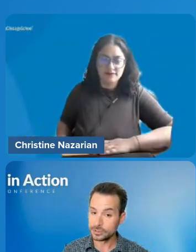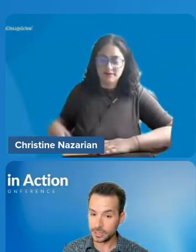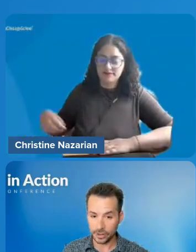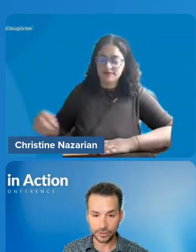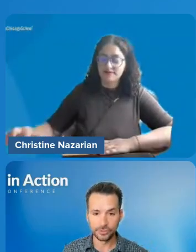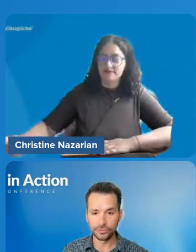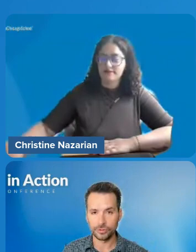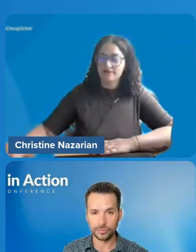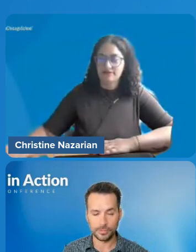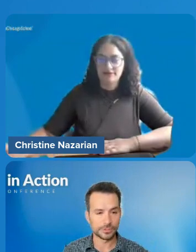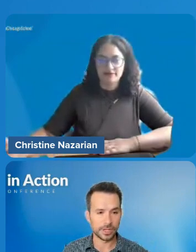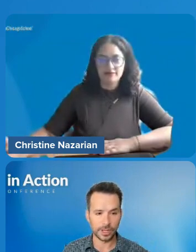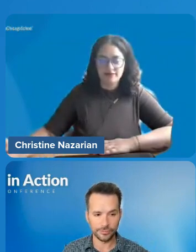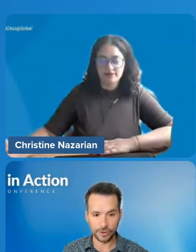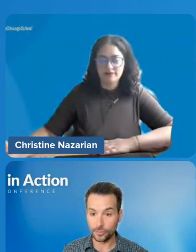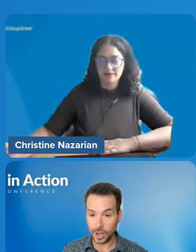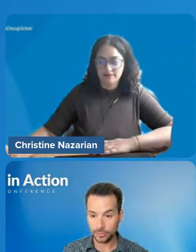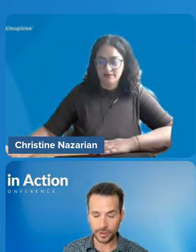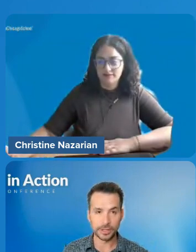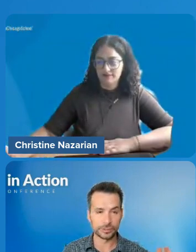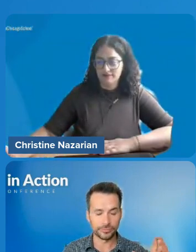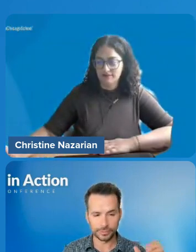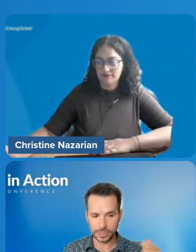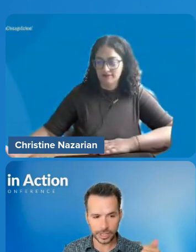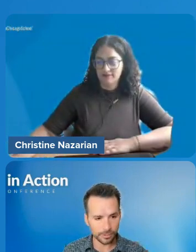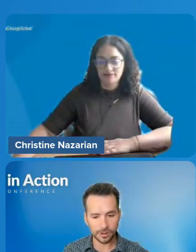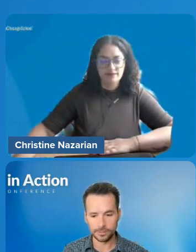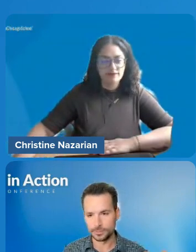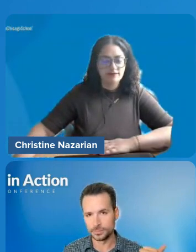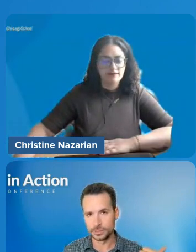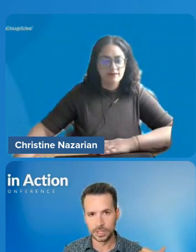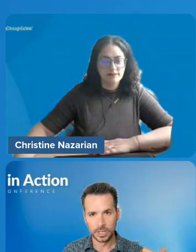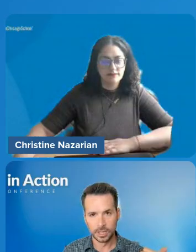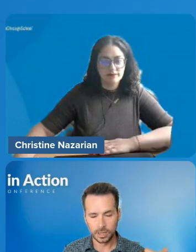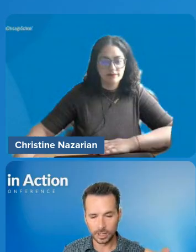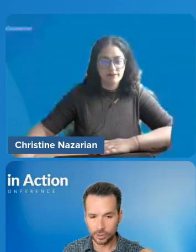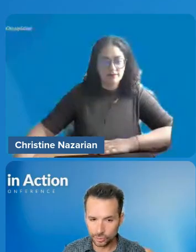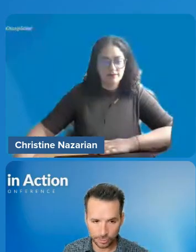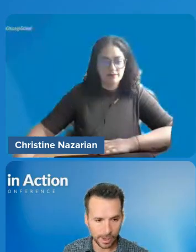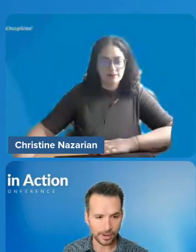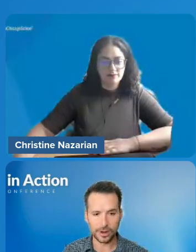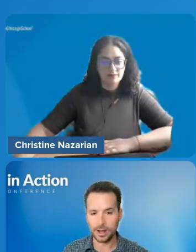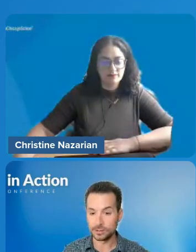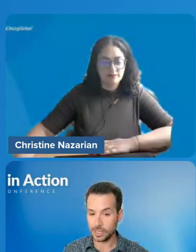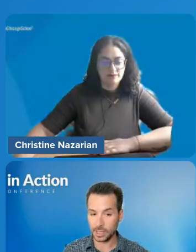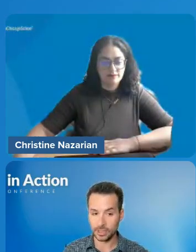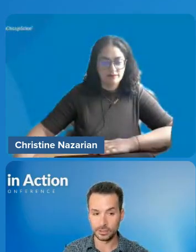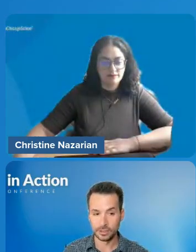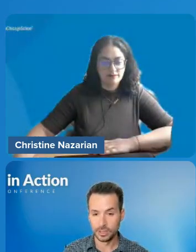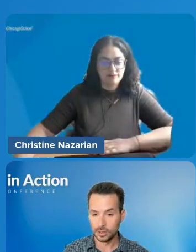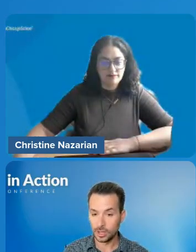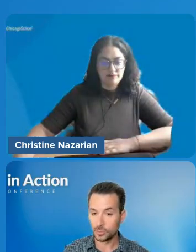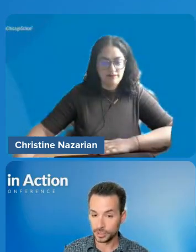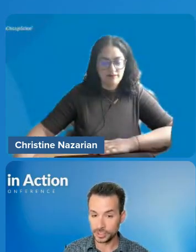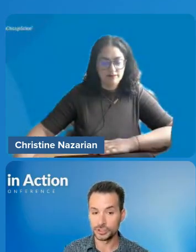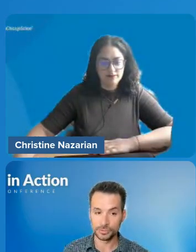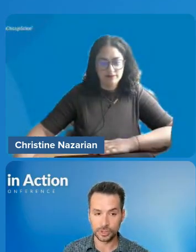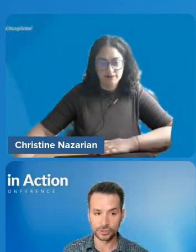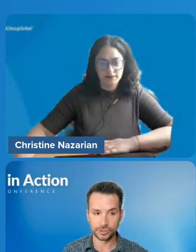scenarios representing a very wide range of presenting problems, cultural backgrounds and relationship structures.